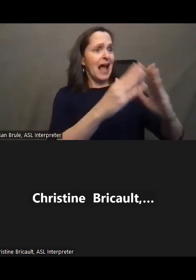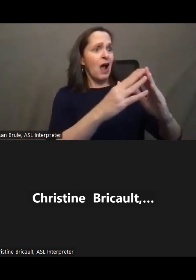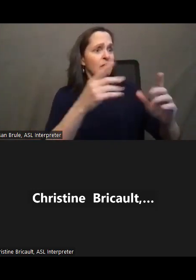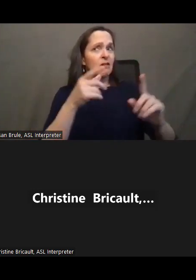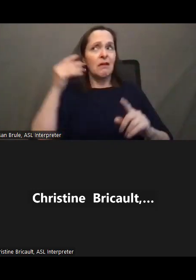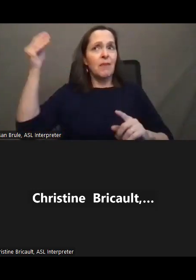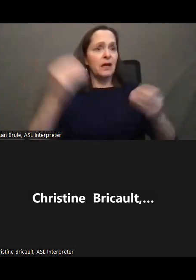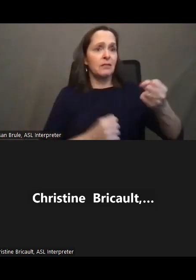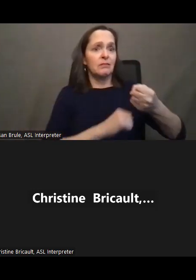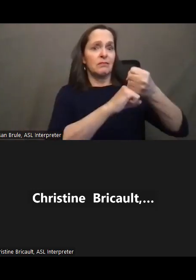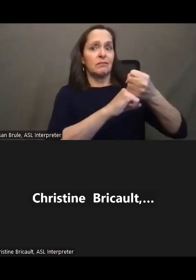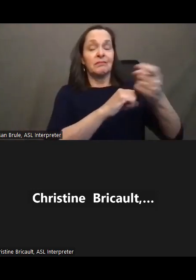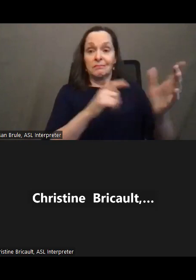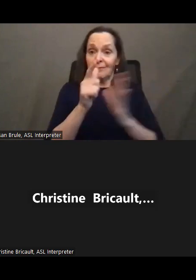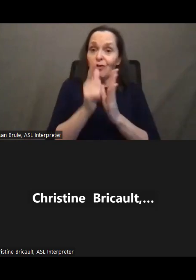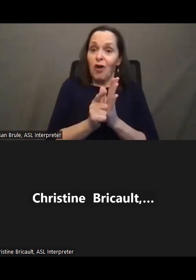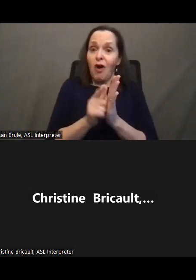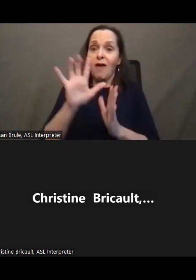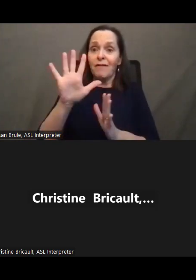covered by Section 504, and so it's important to be aware of.